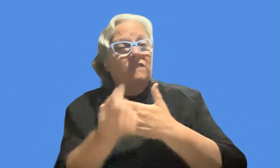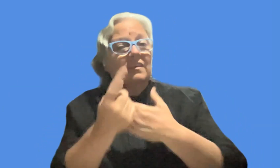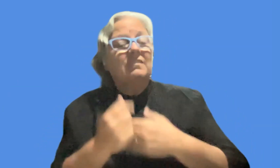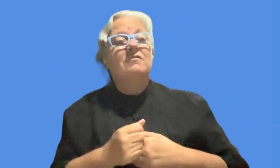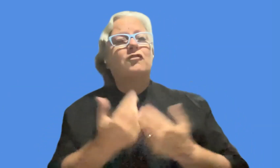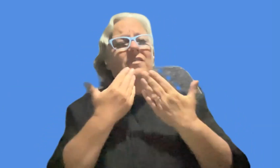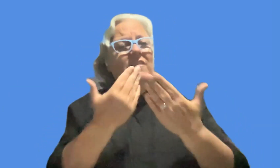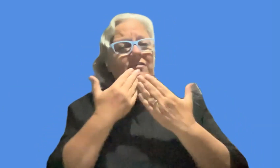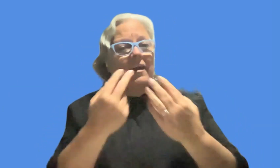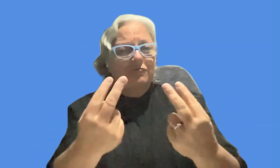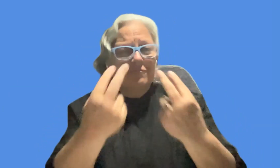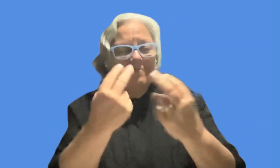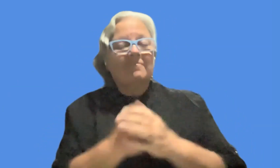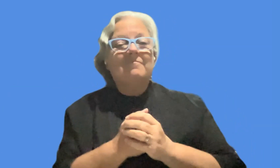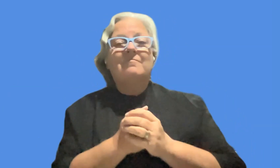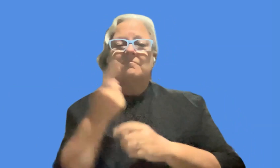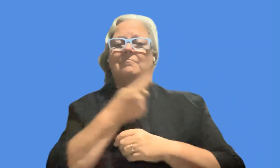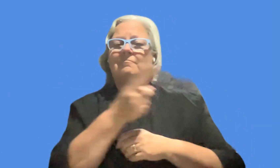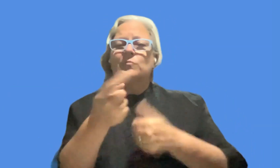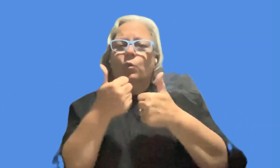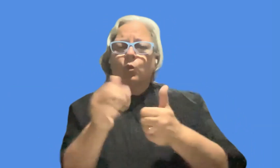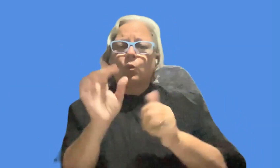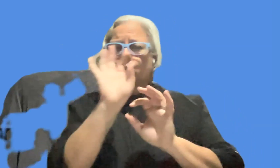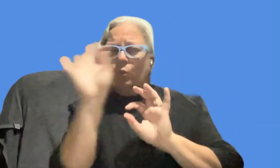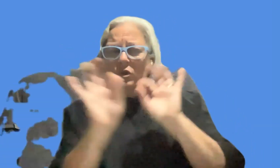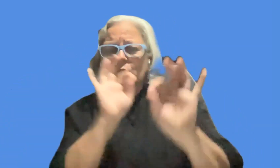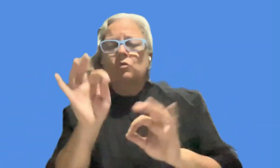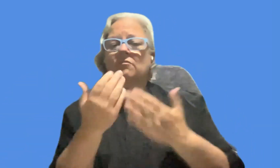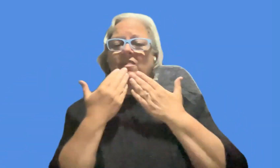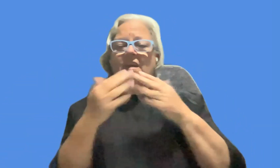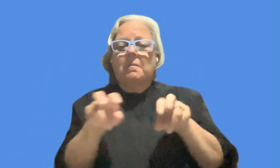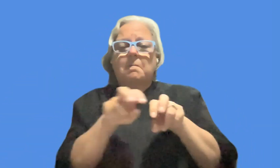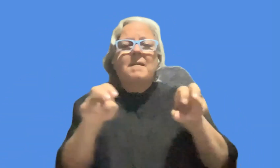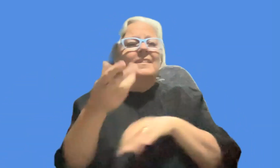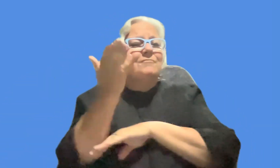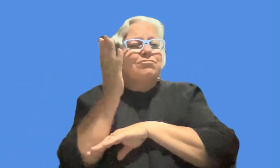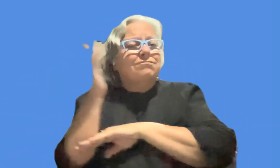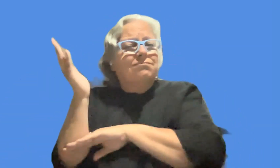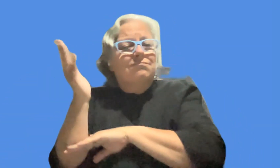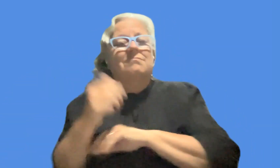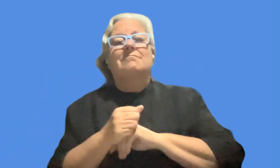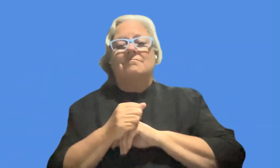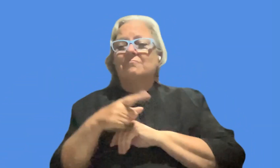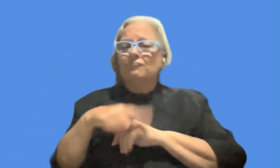So by this, we're reaching the end of our event, thank you so much for staying with us, for all of the great